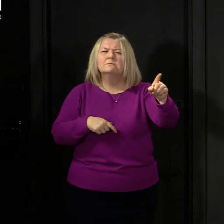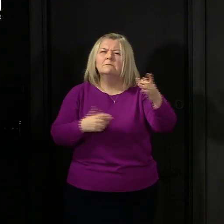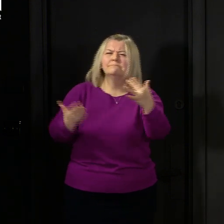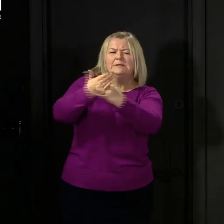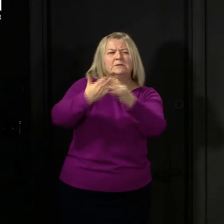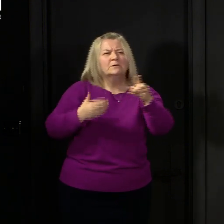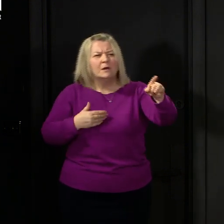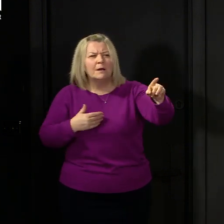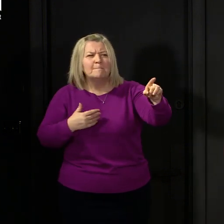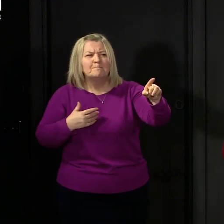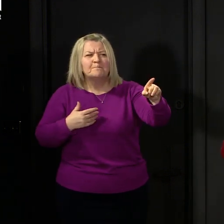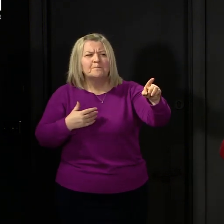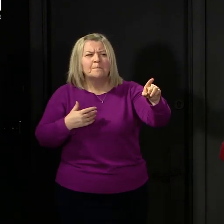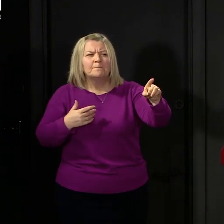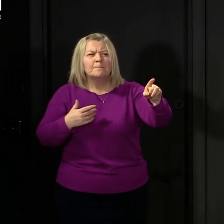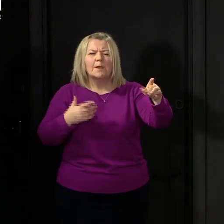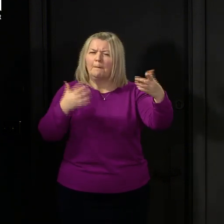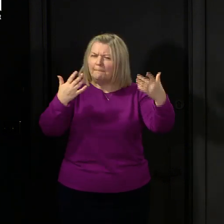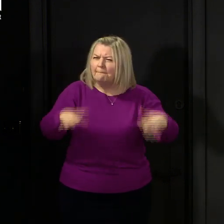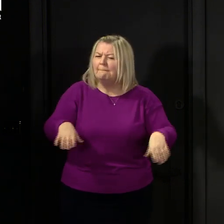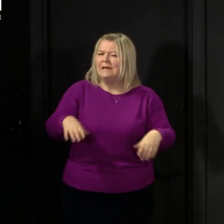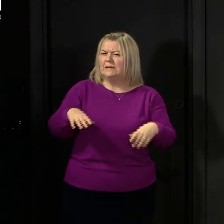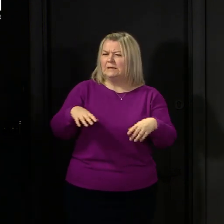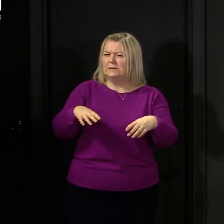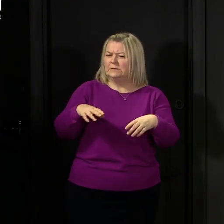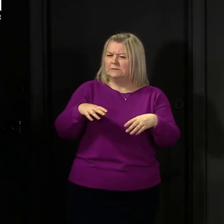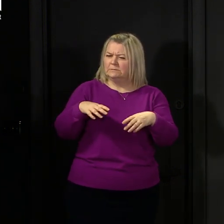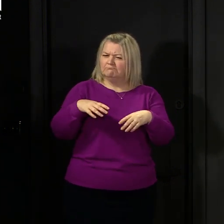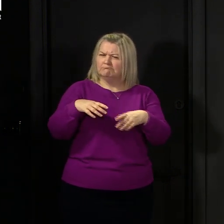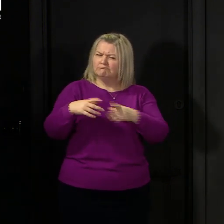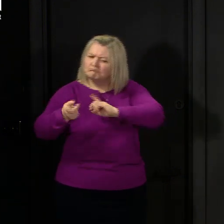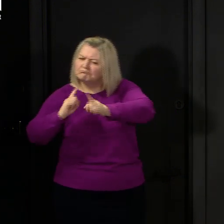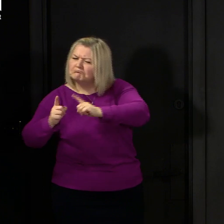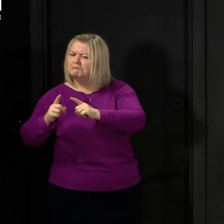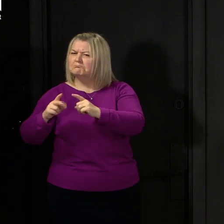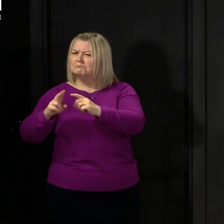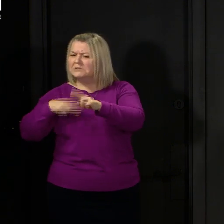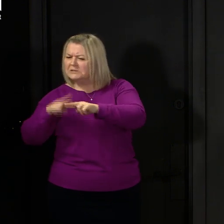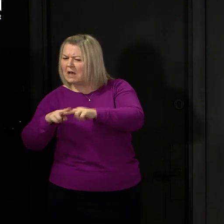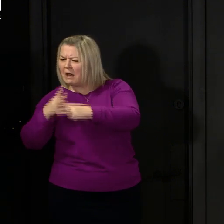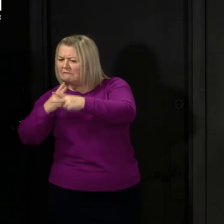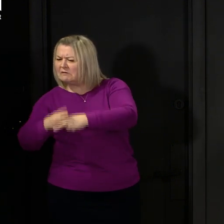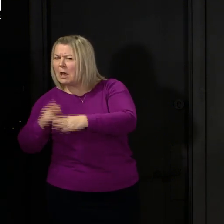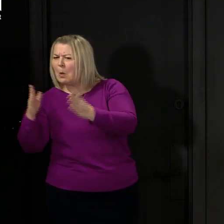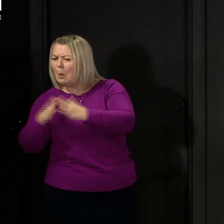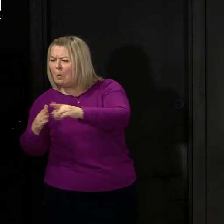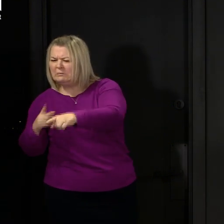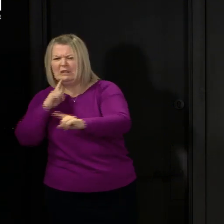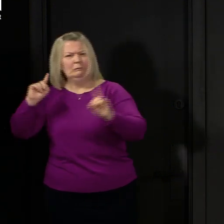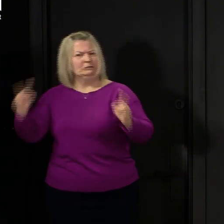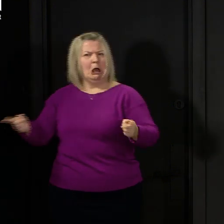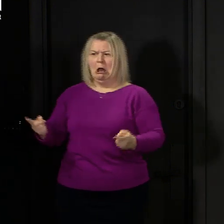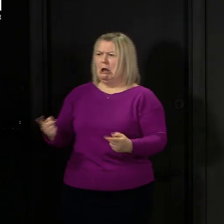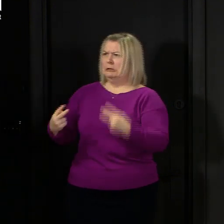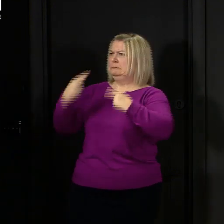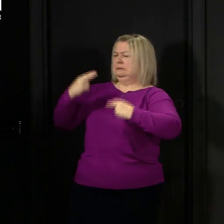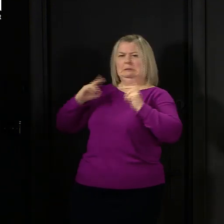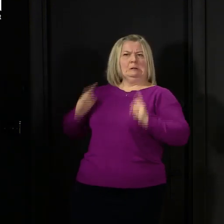homes and they say they can't get tested, and PPE isn't reaching them, and they're very